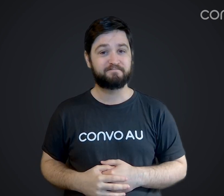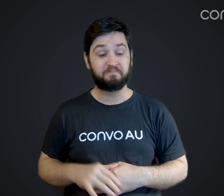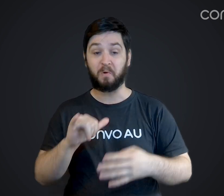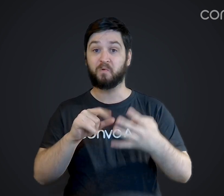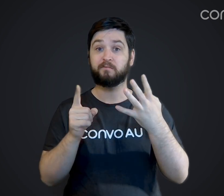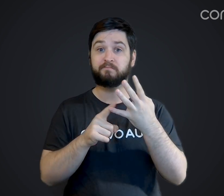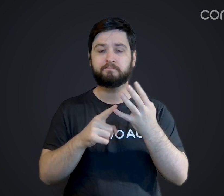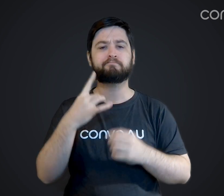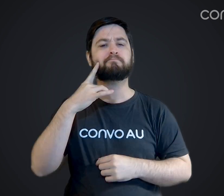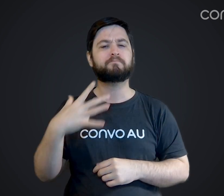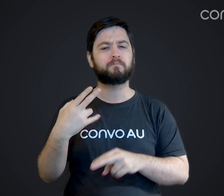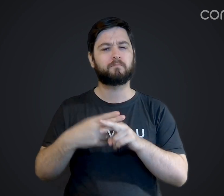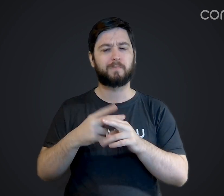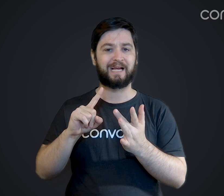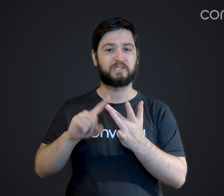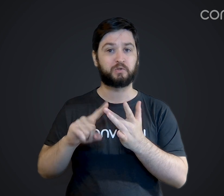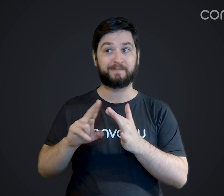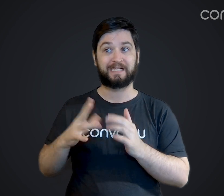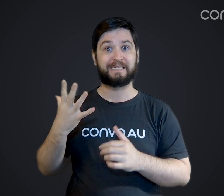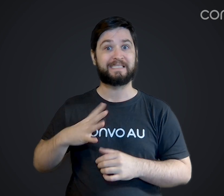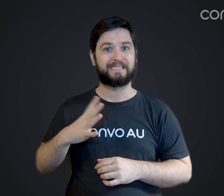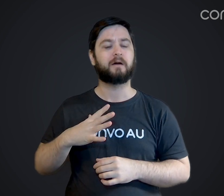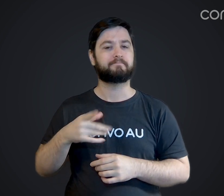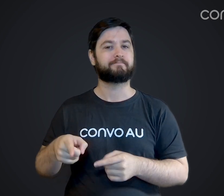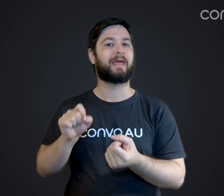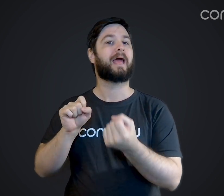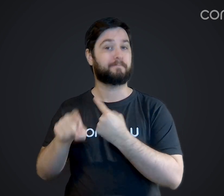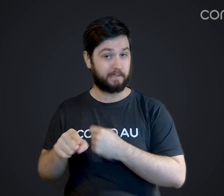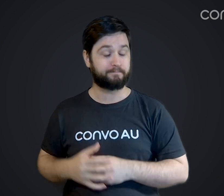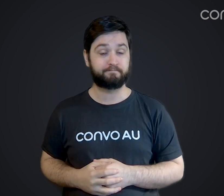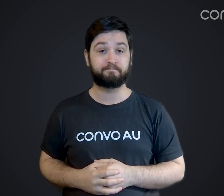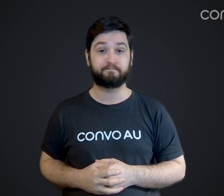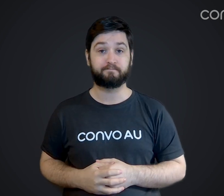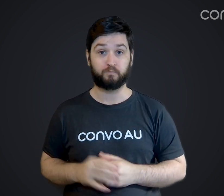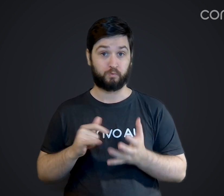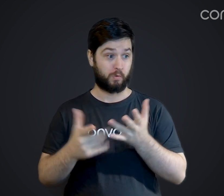4. In case of insurance requirements, if necessary.